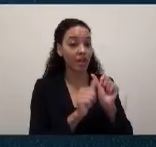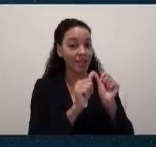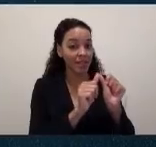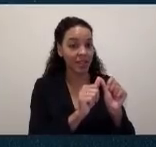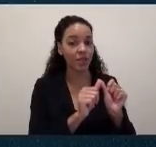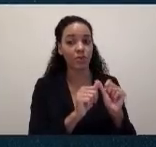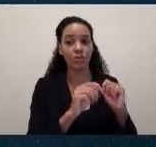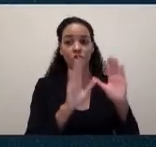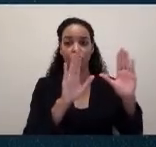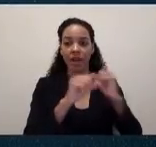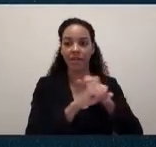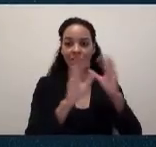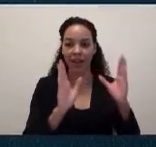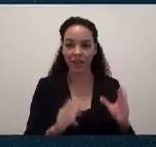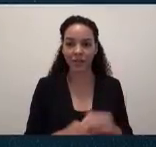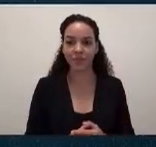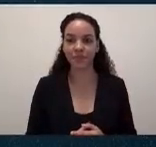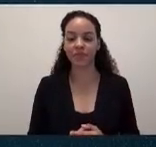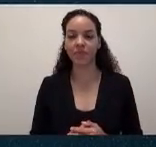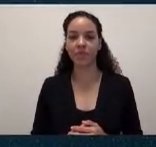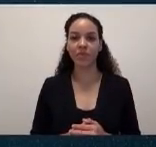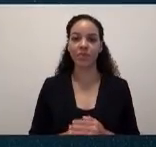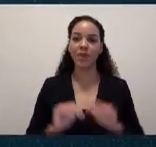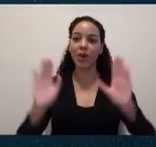Well, it is wonderful to see everyone I see on the screen over there